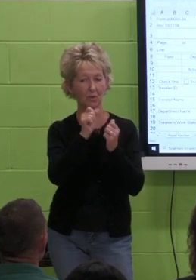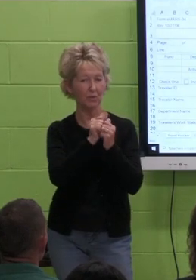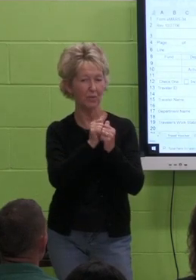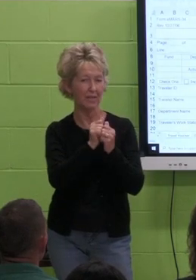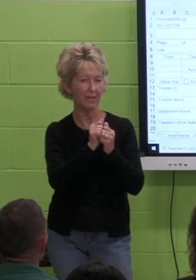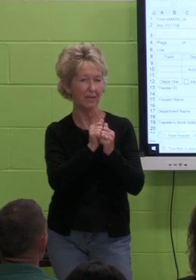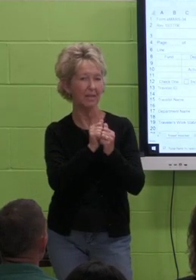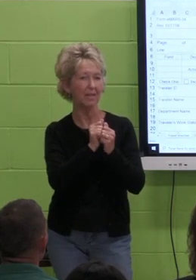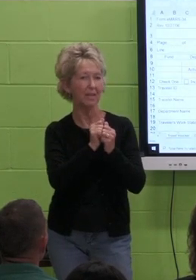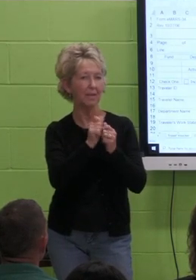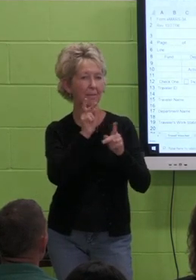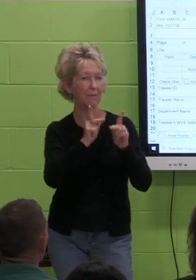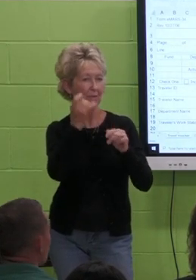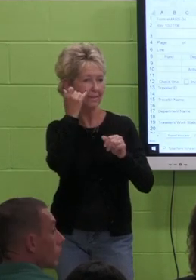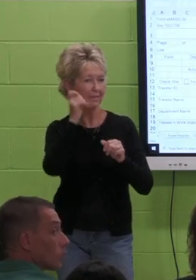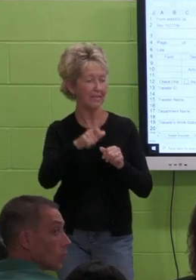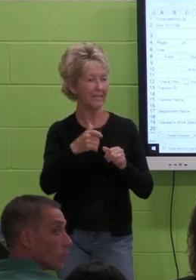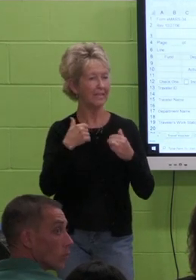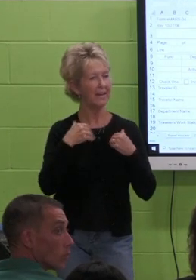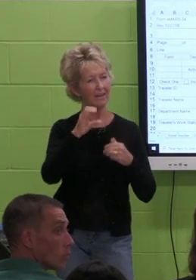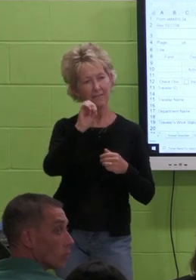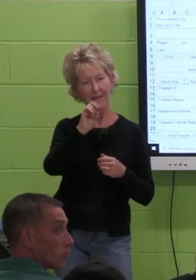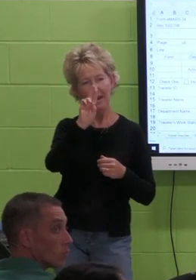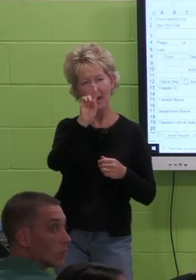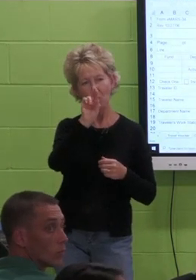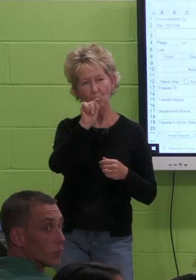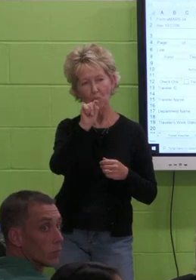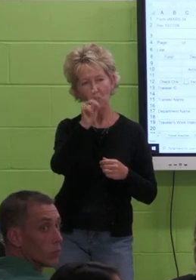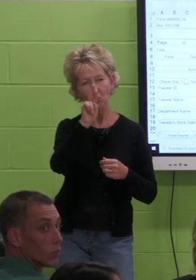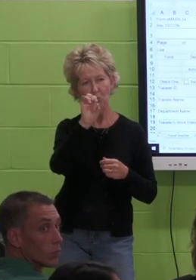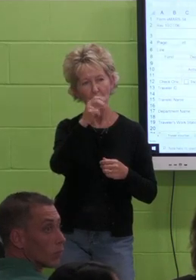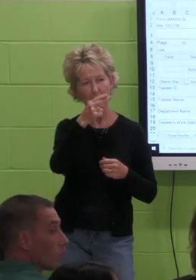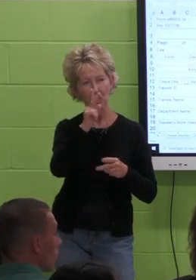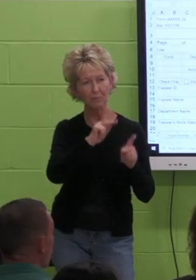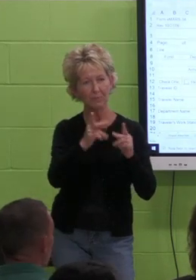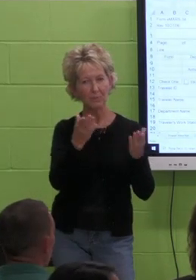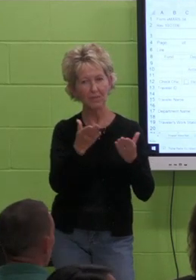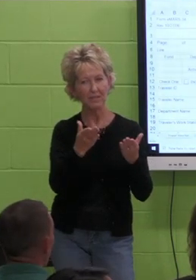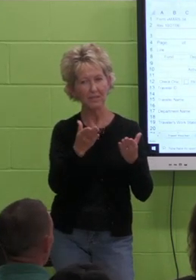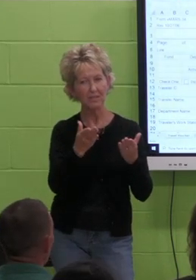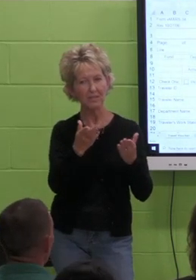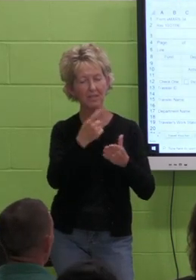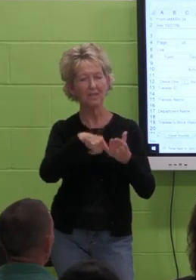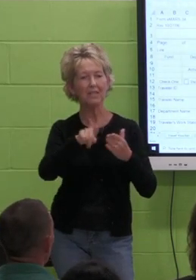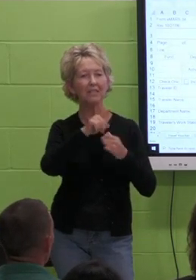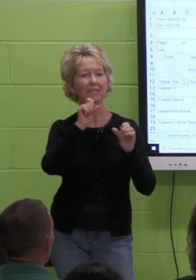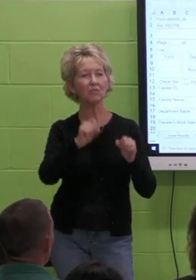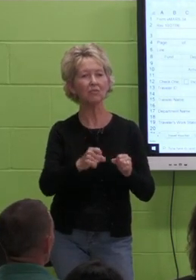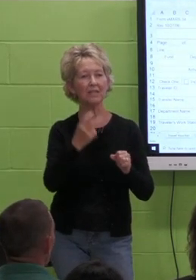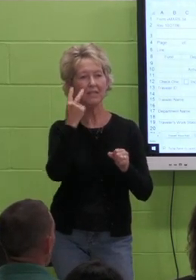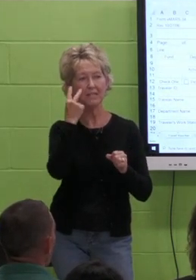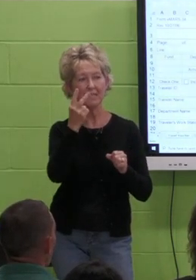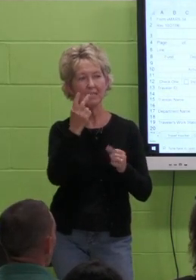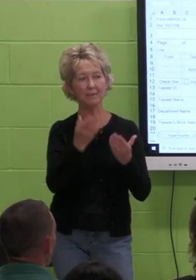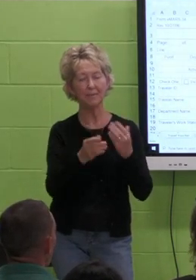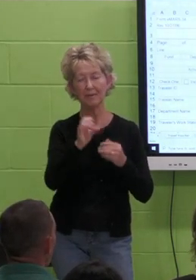that's do we have any Outreach folks here okay so maybe next week we can we can see if if we can get